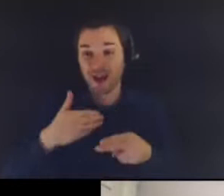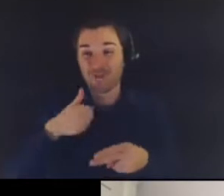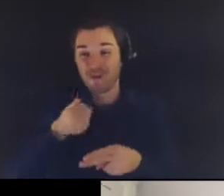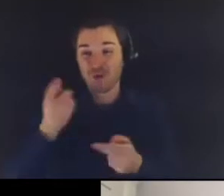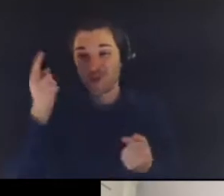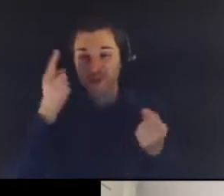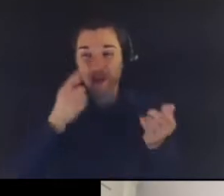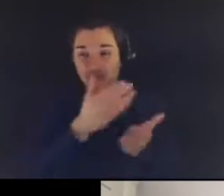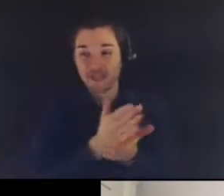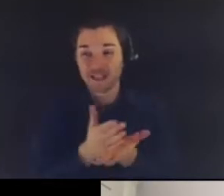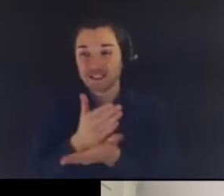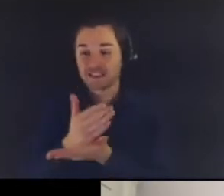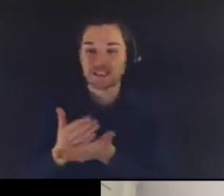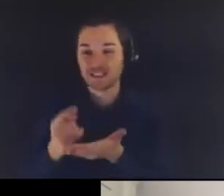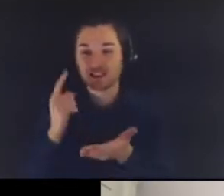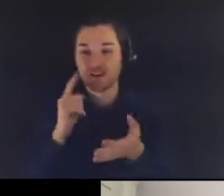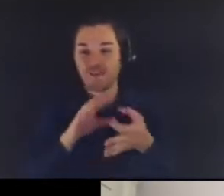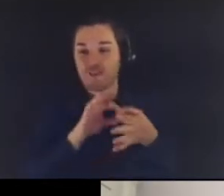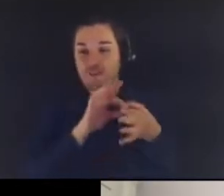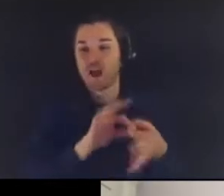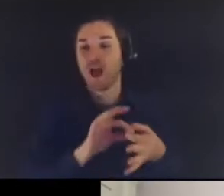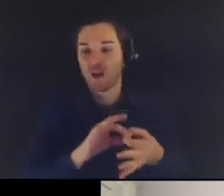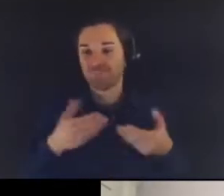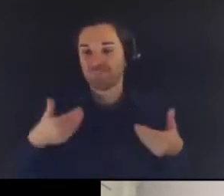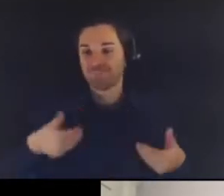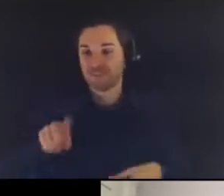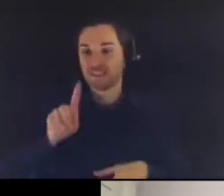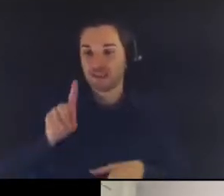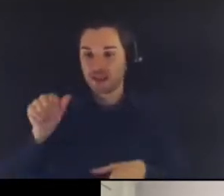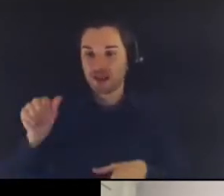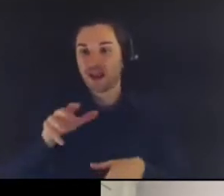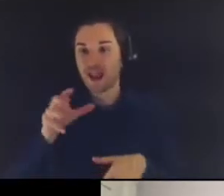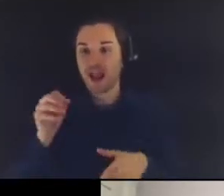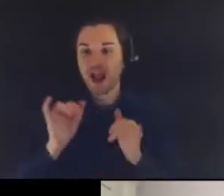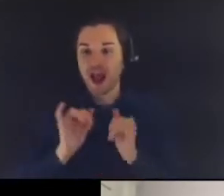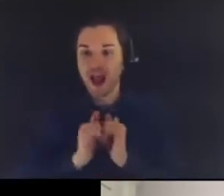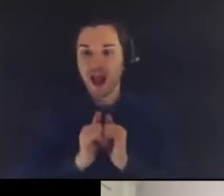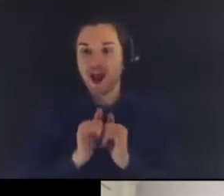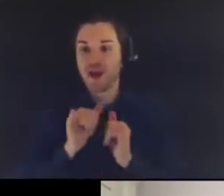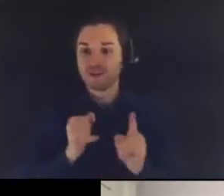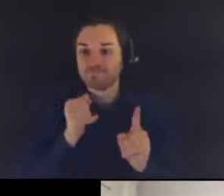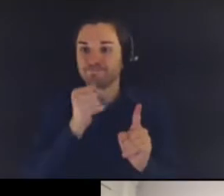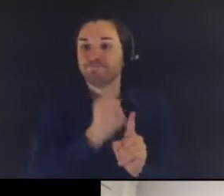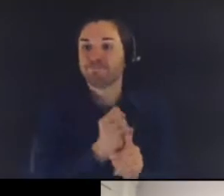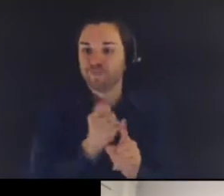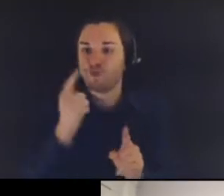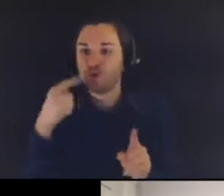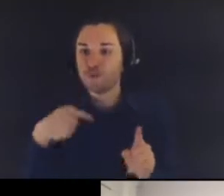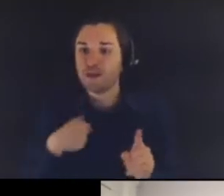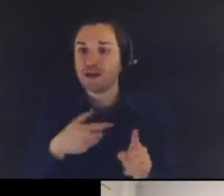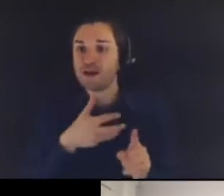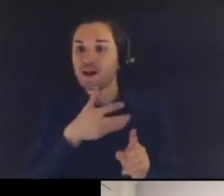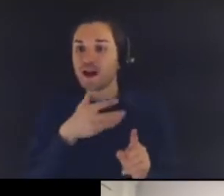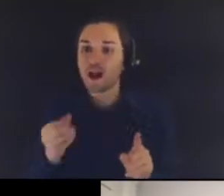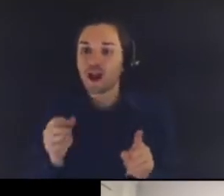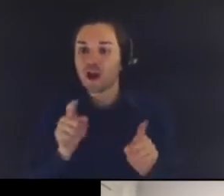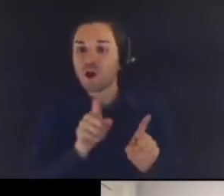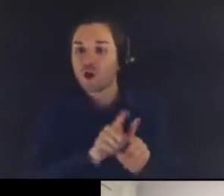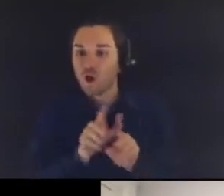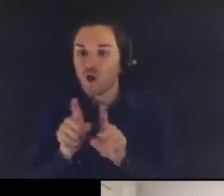journals about disability and I keep it in my CV. I have a whole bunch of positions where